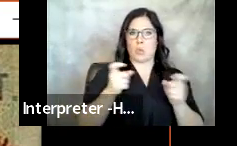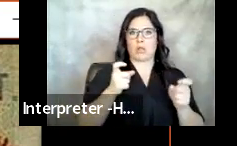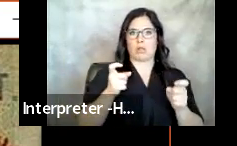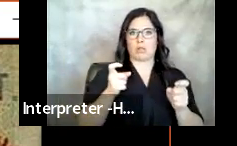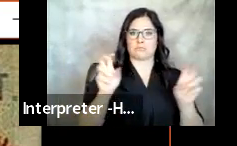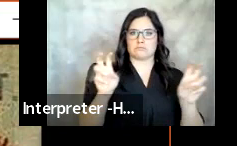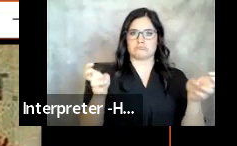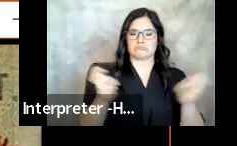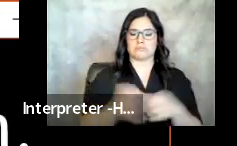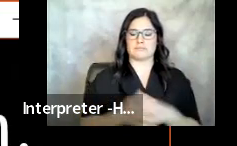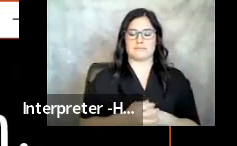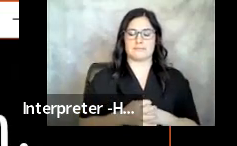All right.